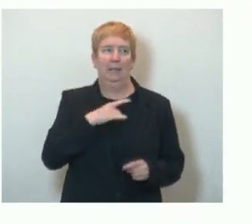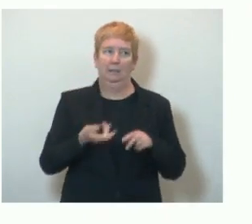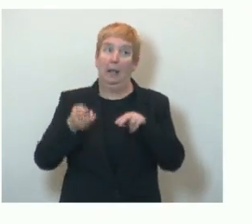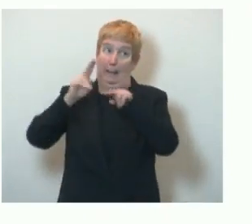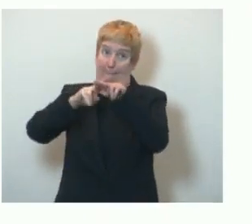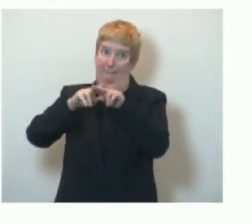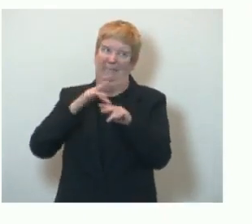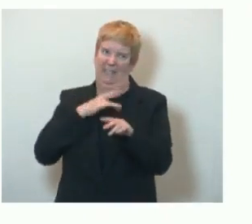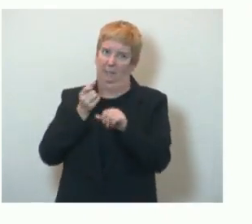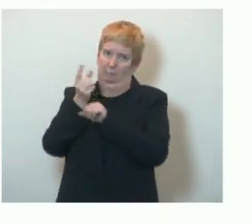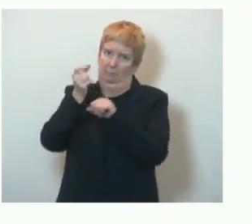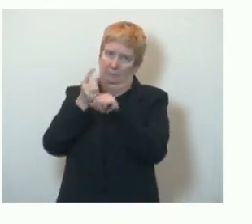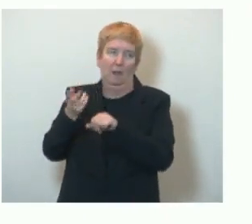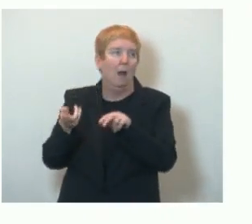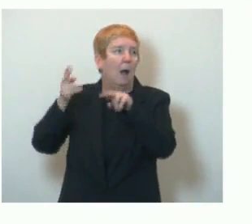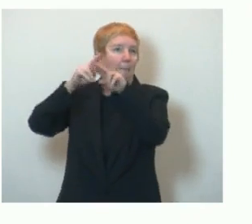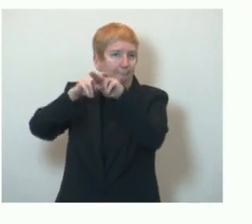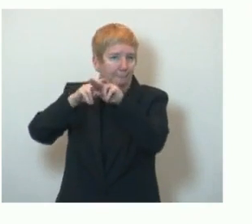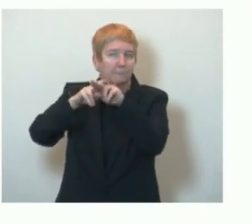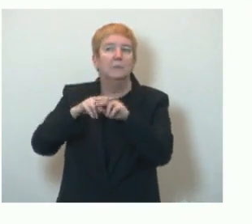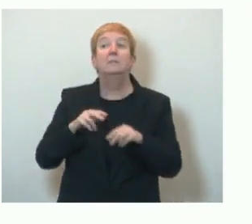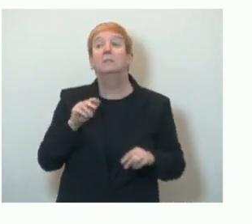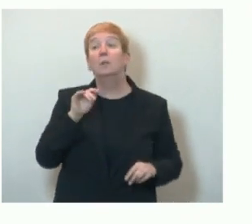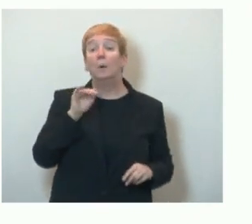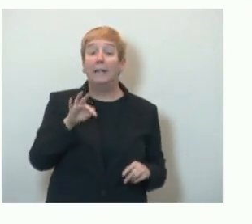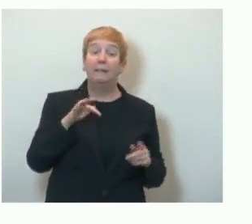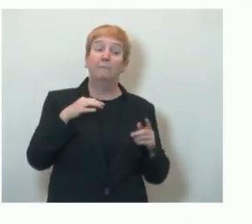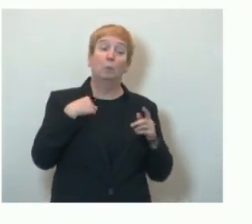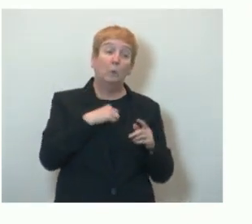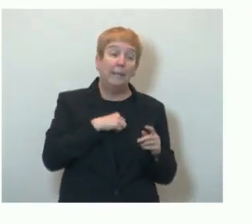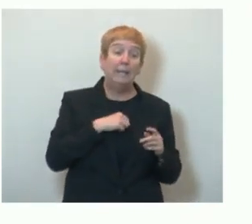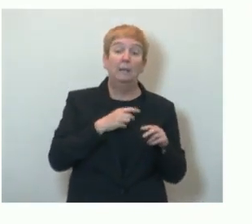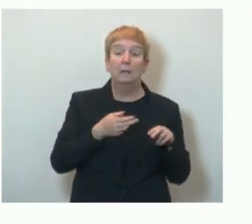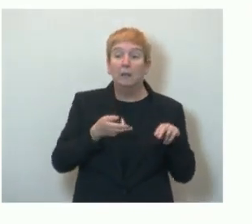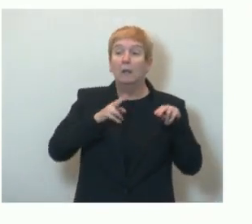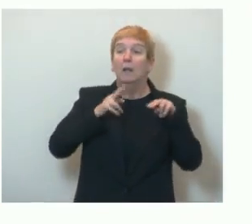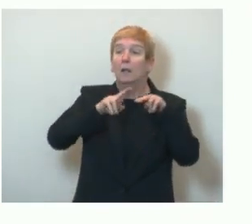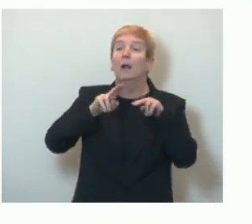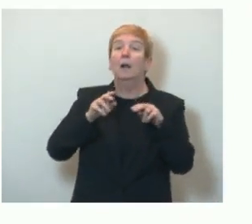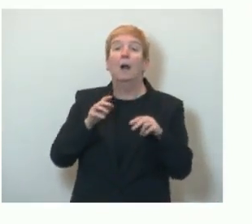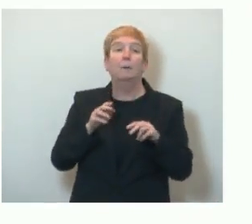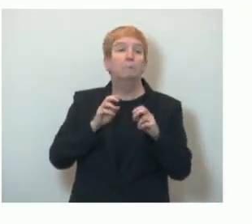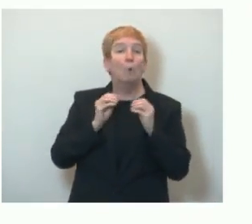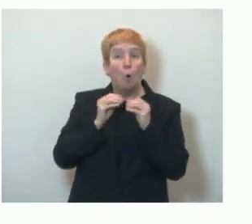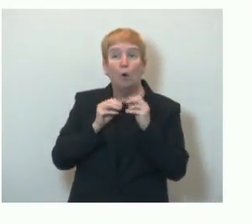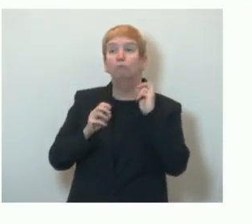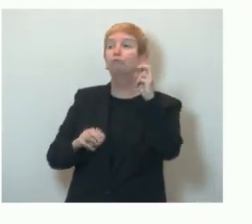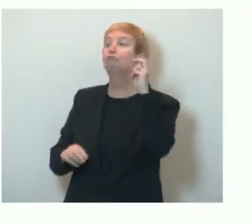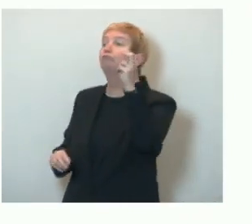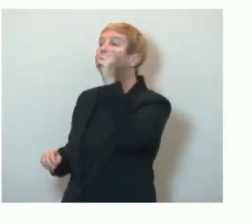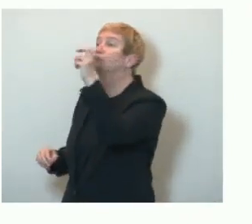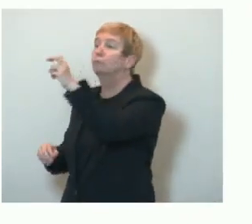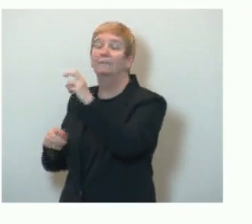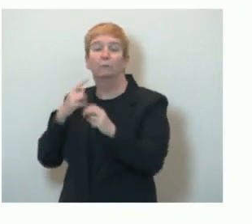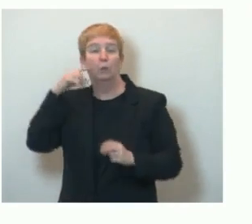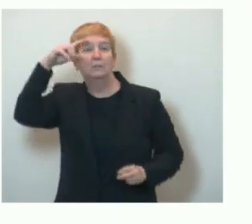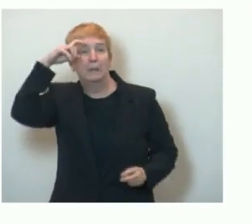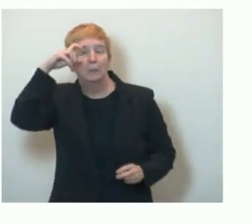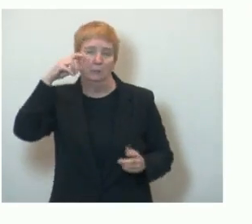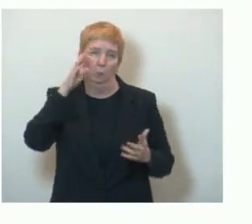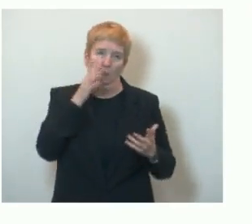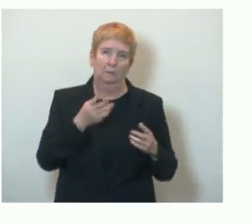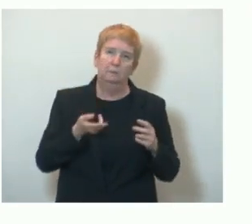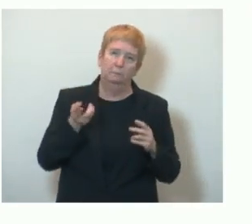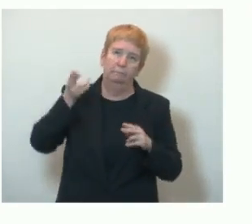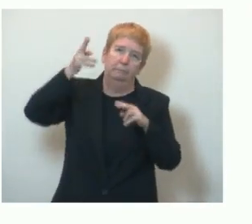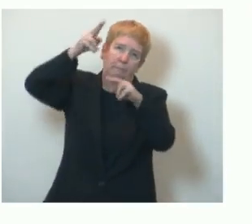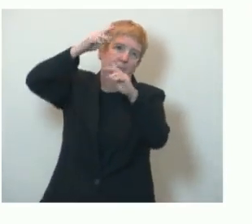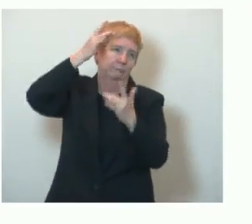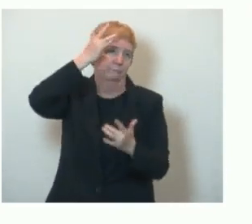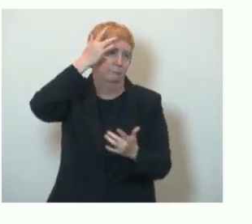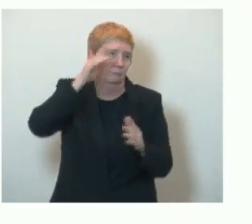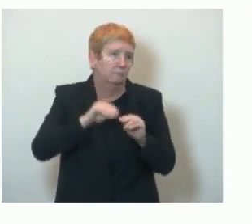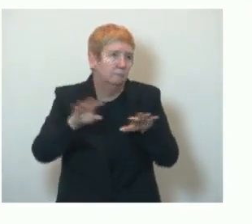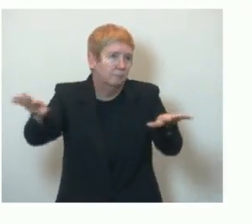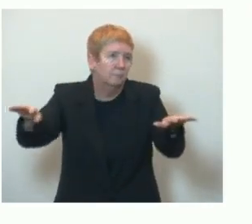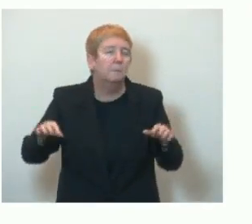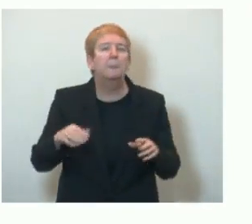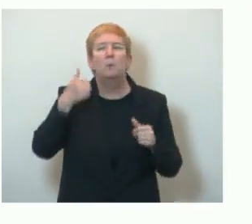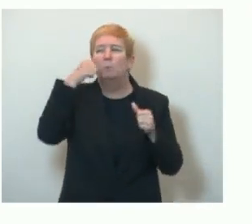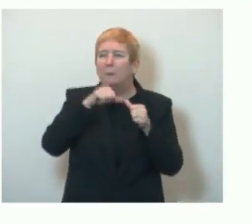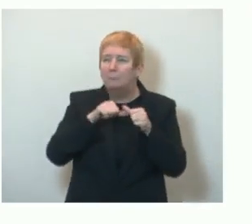TWO MILES DRIVEN PER PERSON, BUT IN APRIL AND MAY AND JUNE THAT GOES UP AND SO IF THIS MOBILITY CONTINUES TO GO UP AND MORE PEOPLE ARE HAVING CONTACT THAT WILL BE AN ISSUE AS WELL.